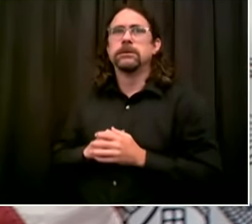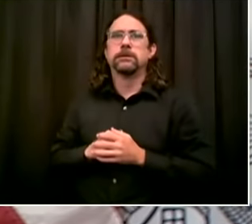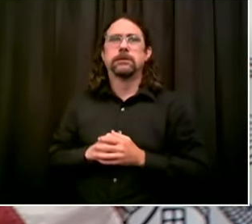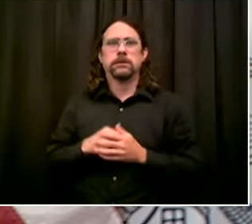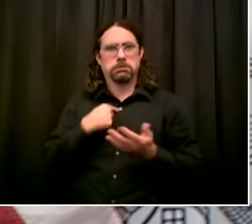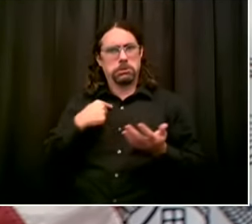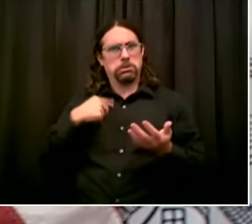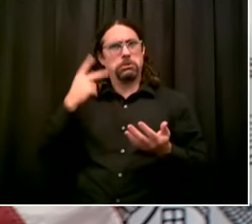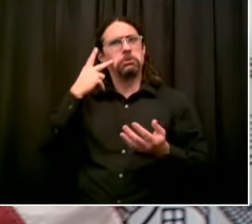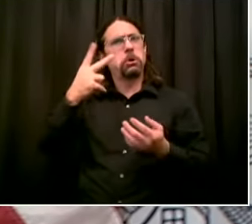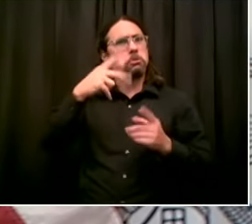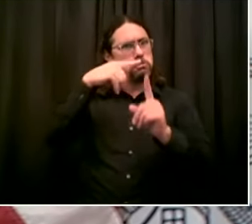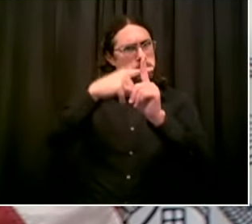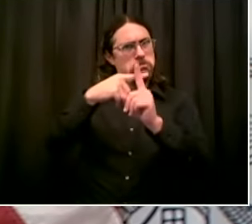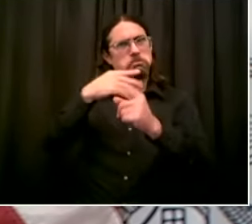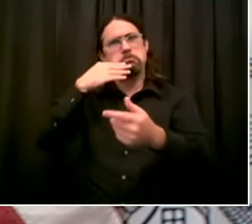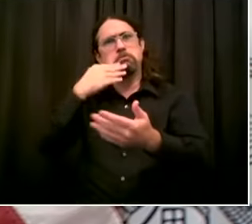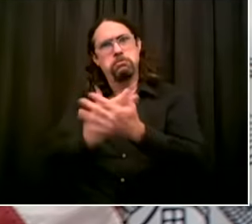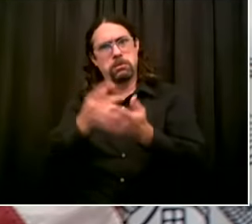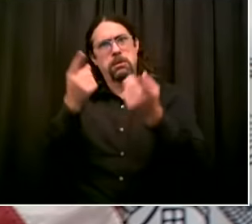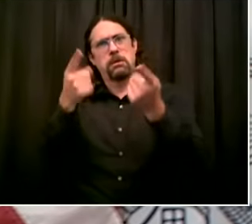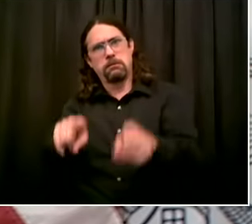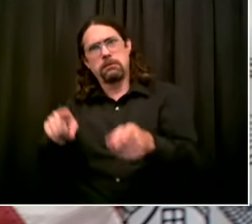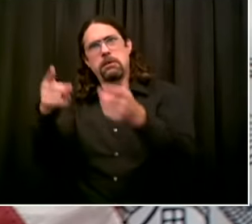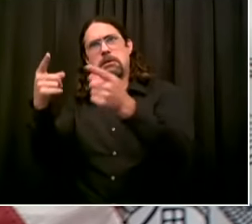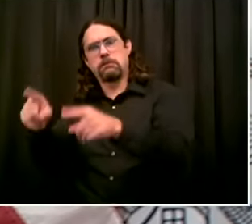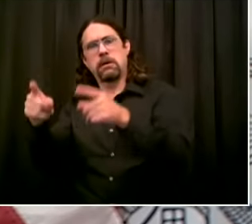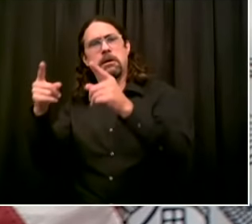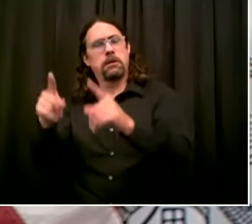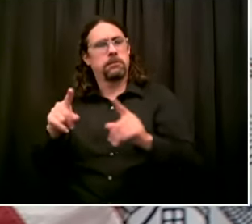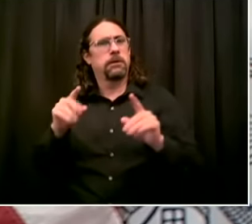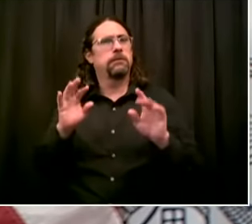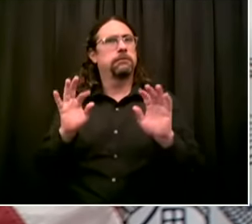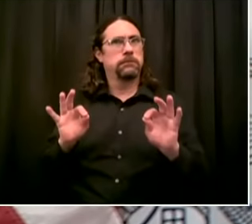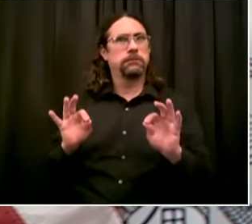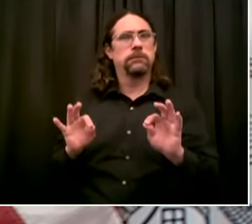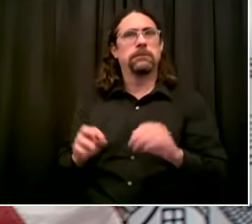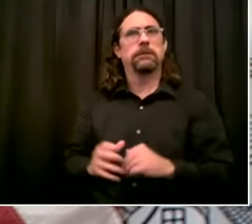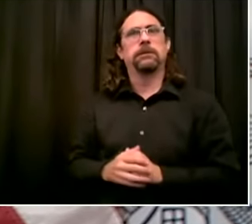EXPLICIT TO SAY IT WAS NOT A GUARANTEE BUT WE WANT PPEOLOE N